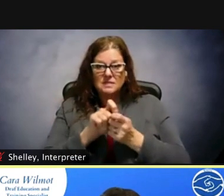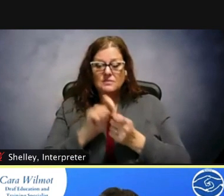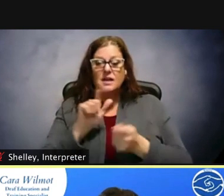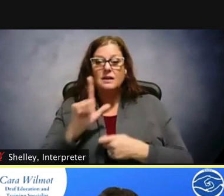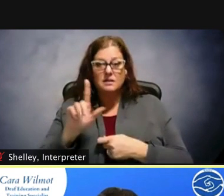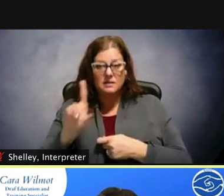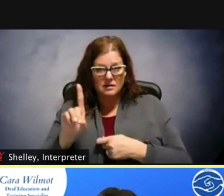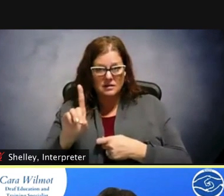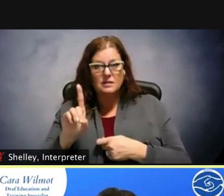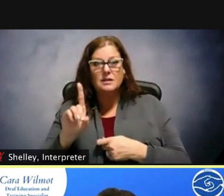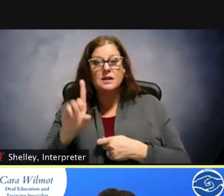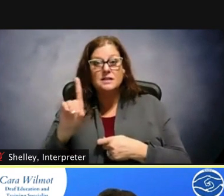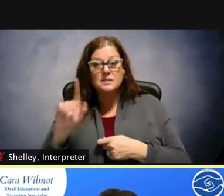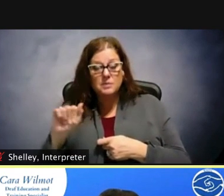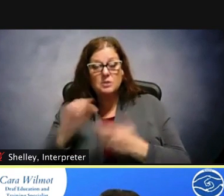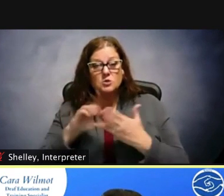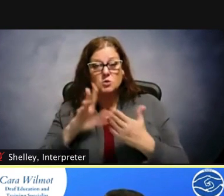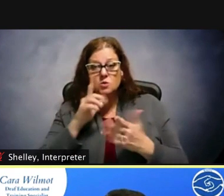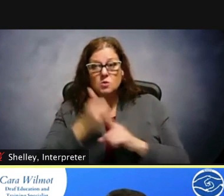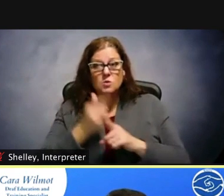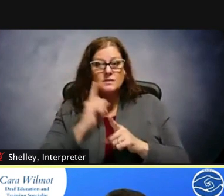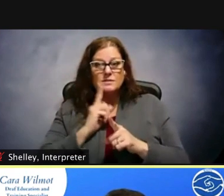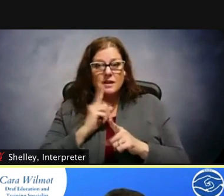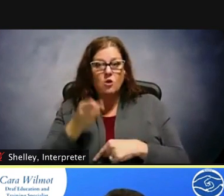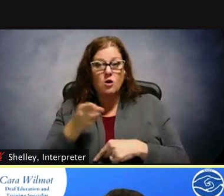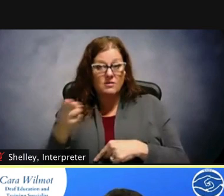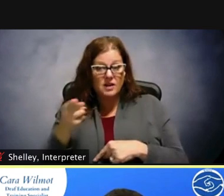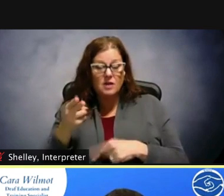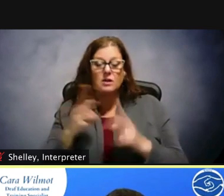disabilities in students who are deaf and hard of hearing is very challenging.